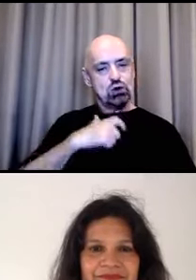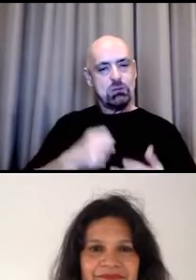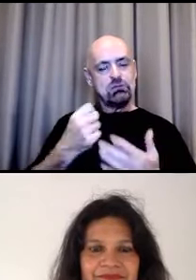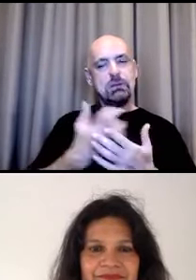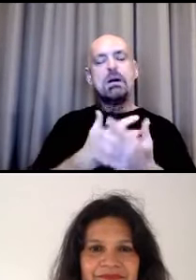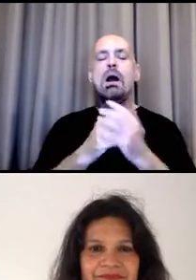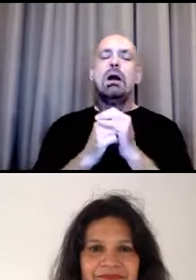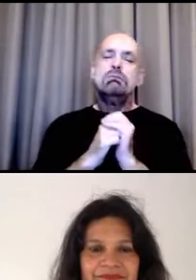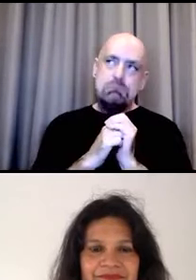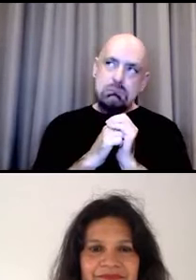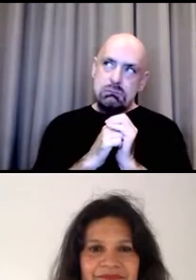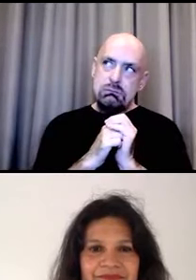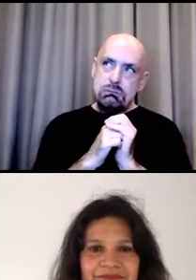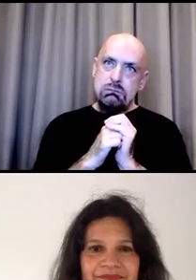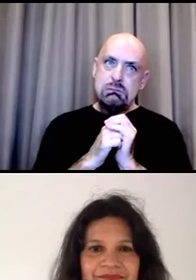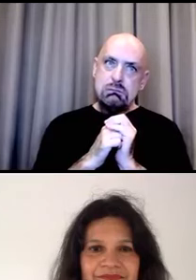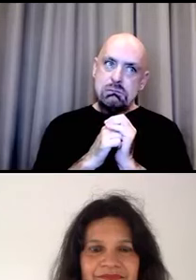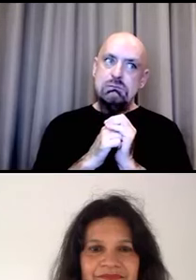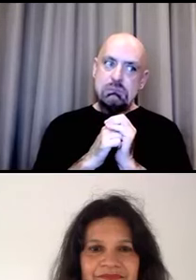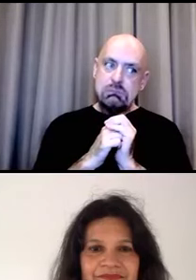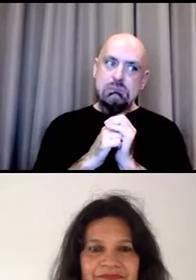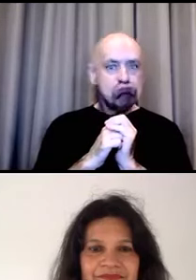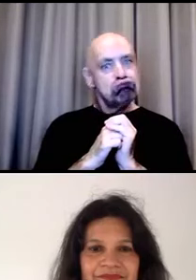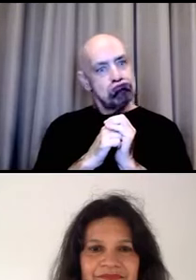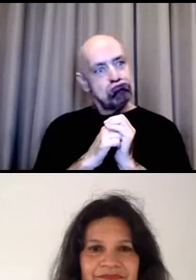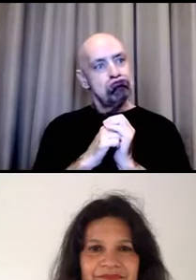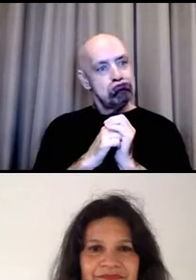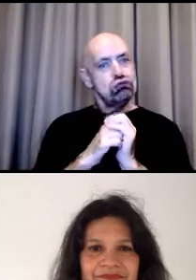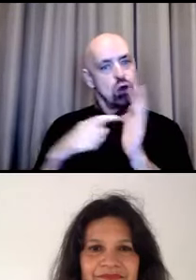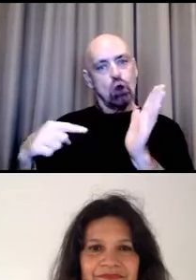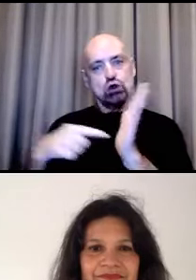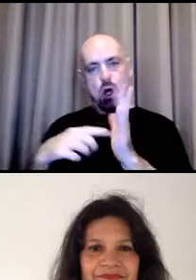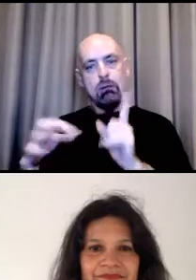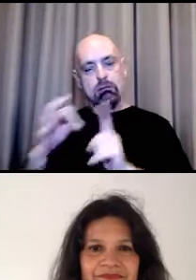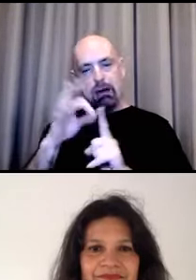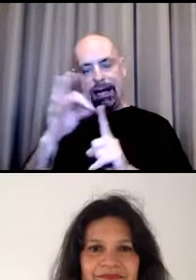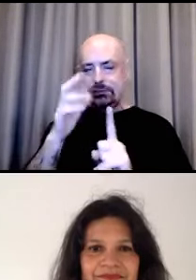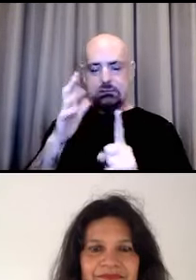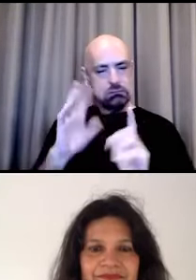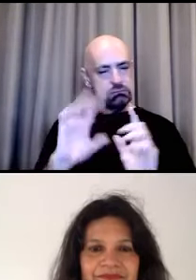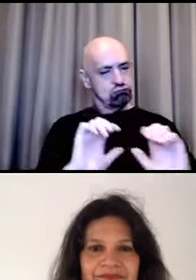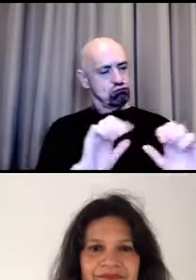poverty legislation in America and similarly he would have wanted the slavery, he was